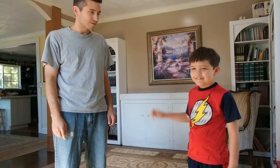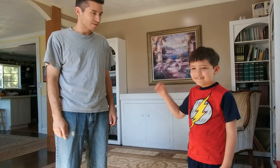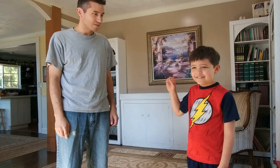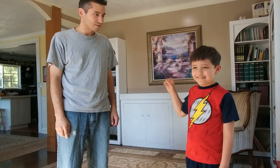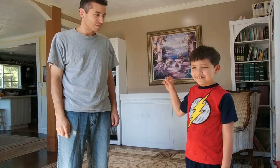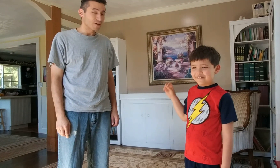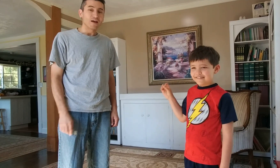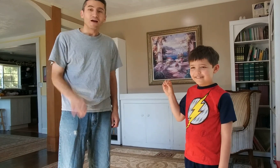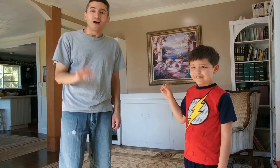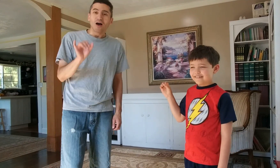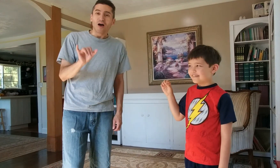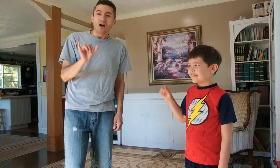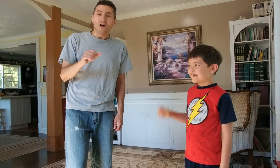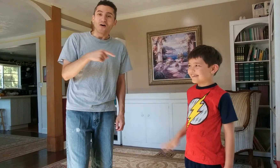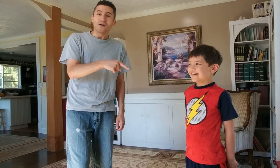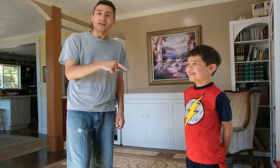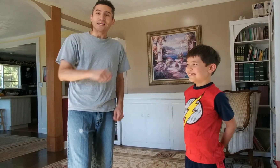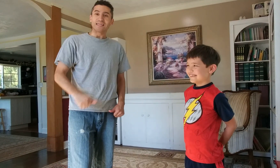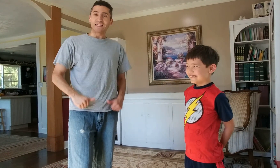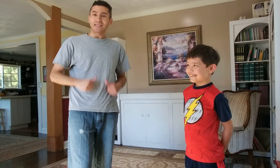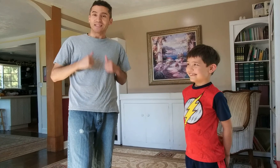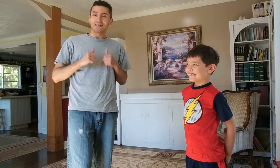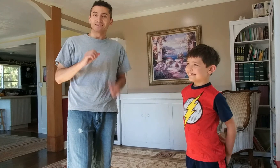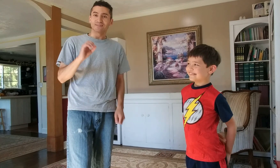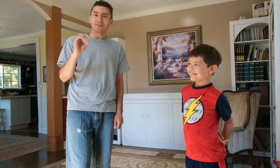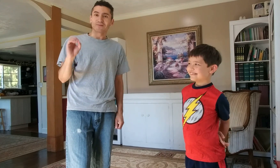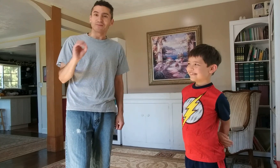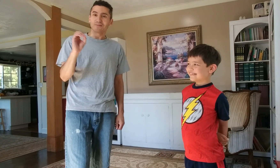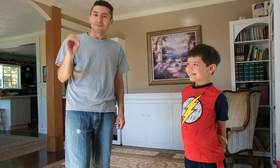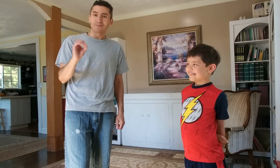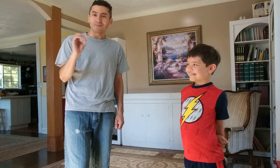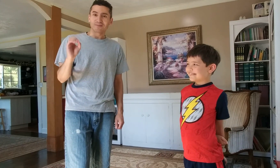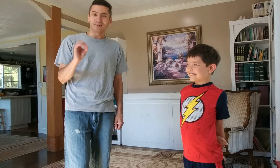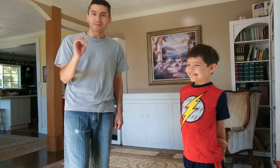OREGON OH, HE LIVES OREGON